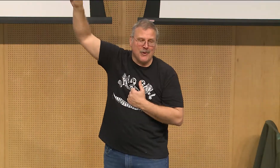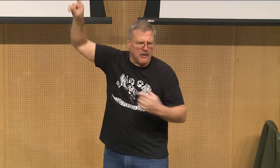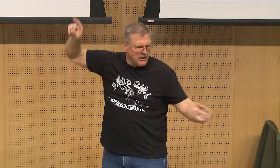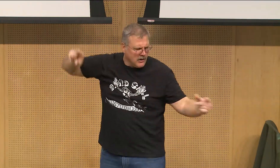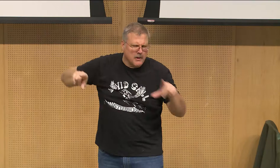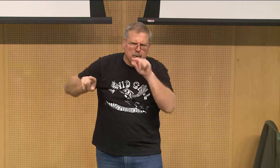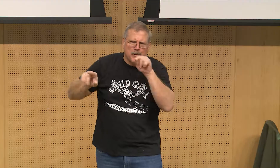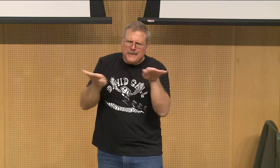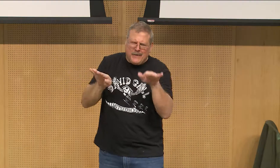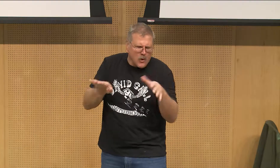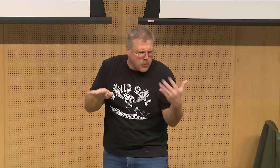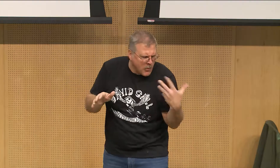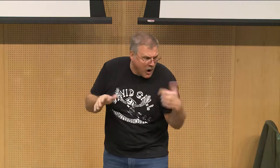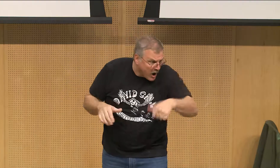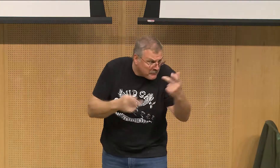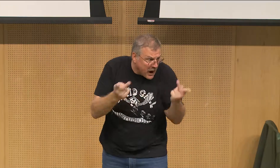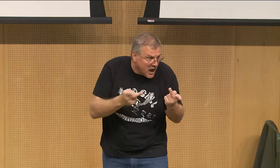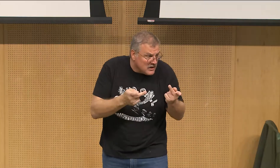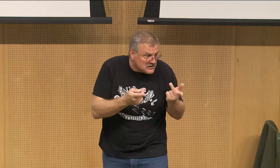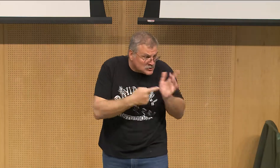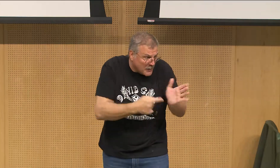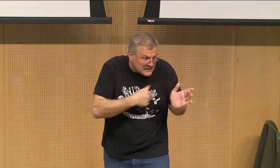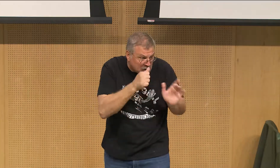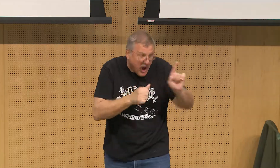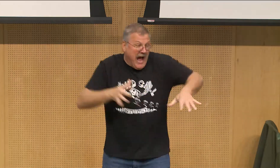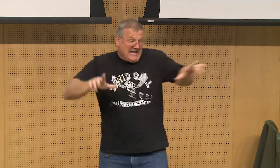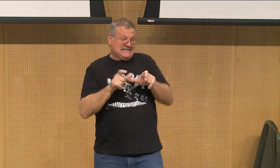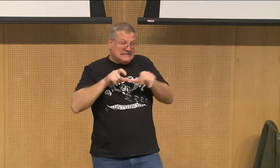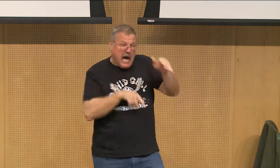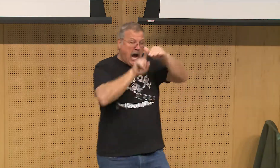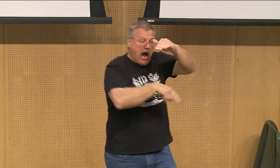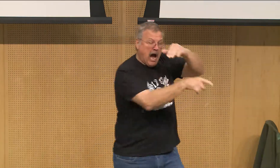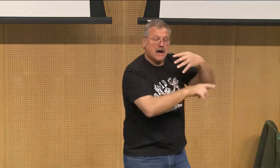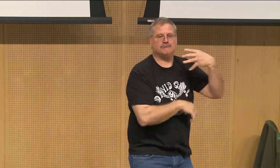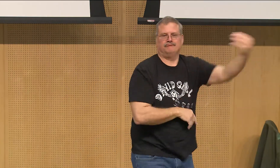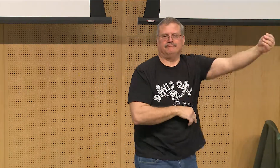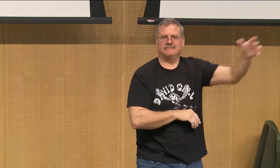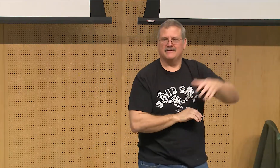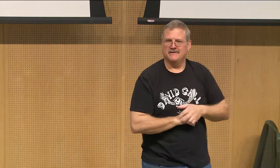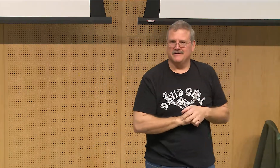and then there's a moth, asks, "Where we going next?" so they have a--